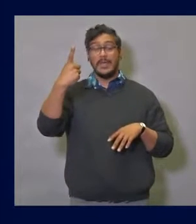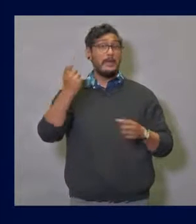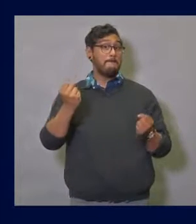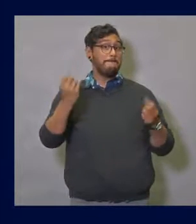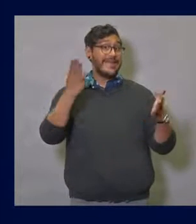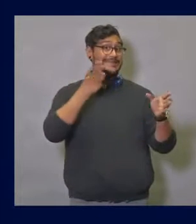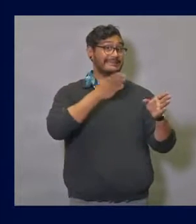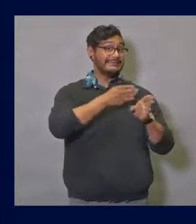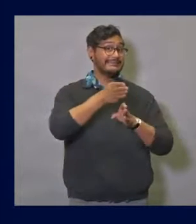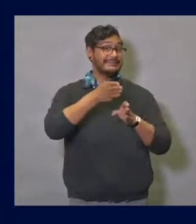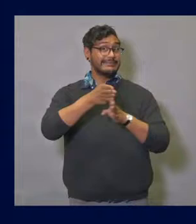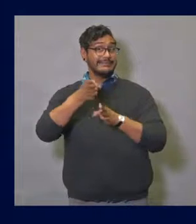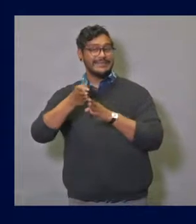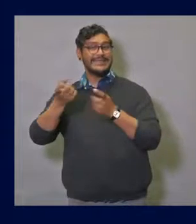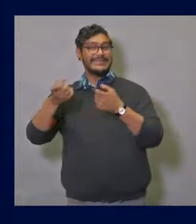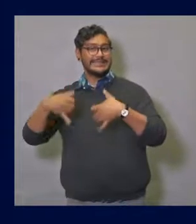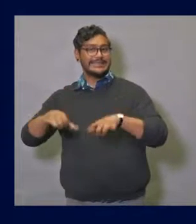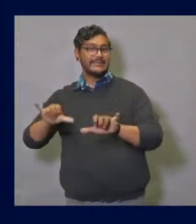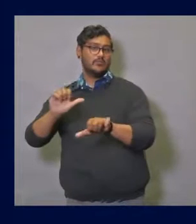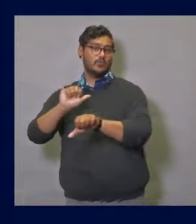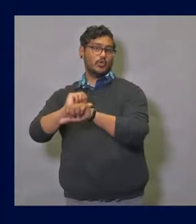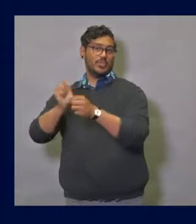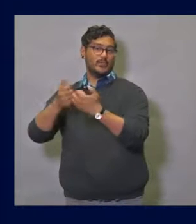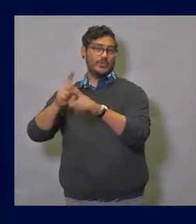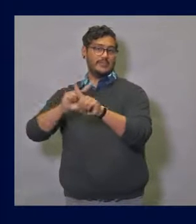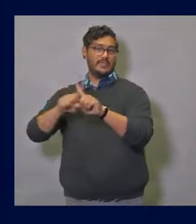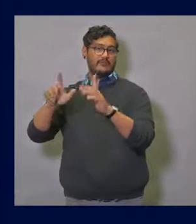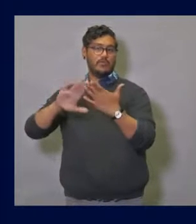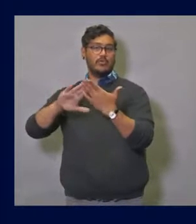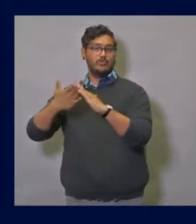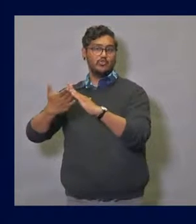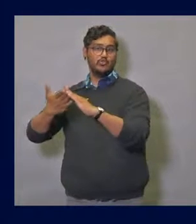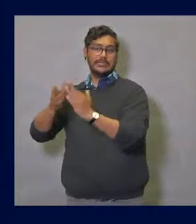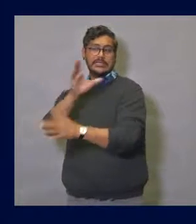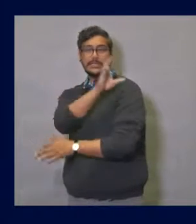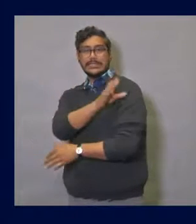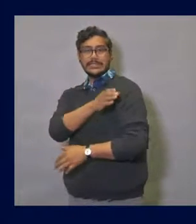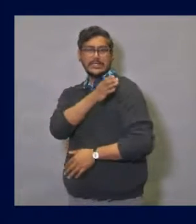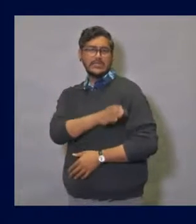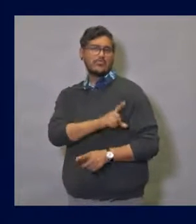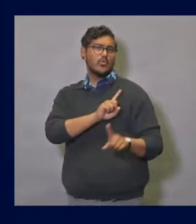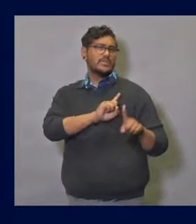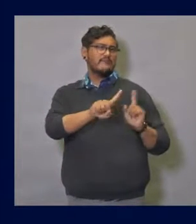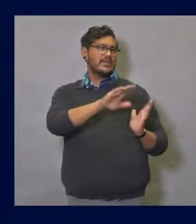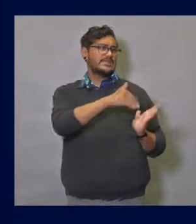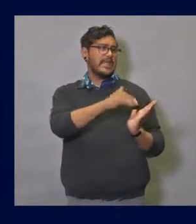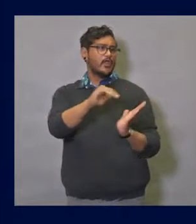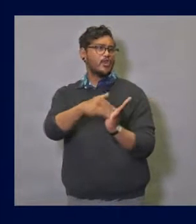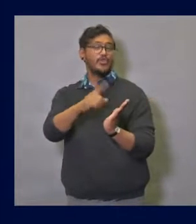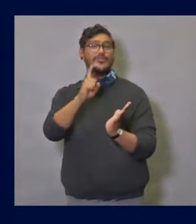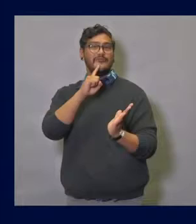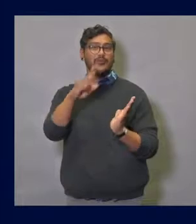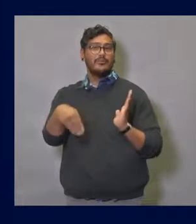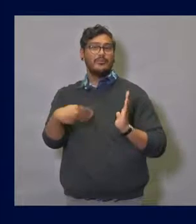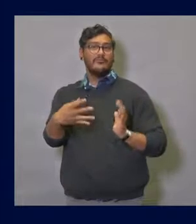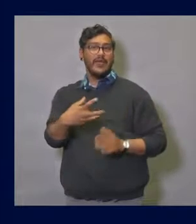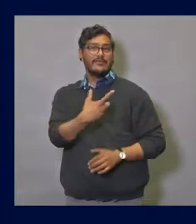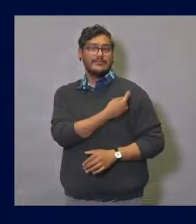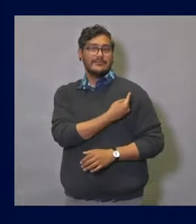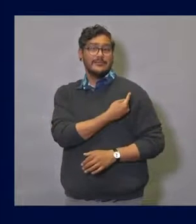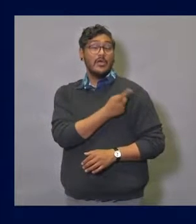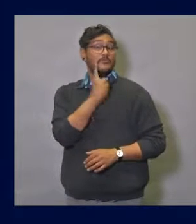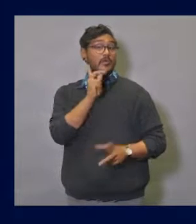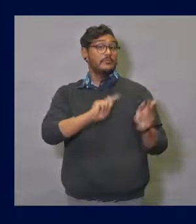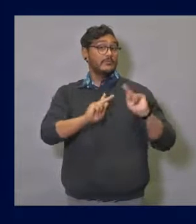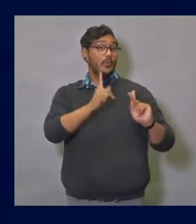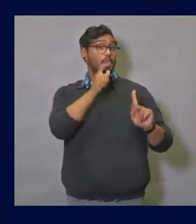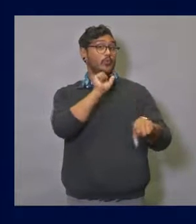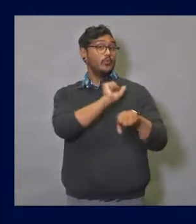POR EL CONDADO DURANTE E ELISISO